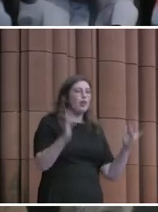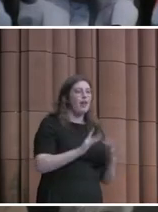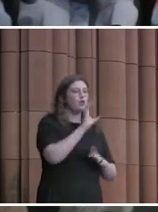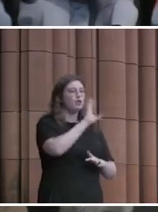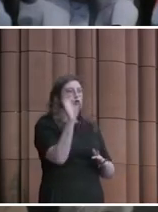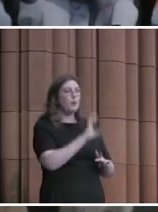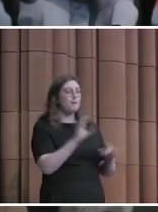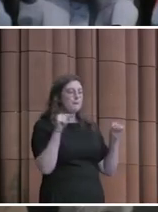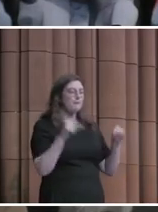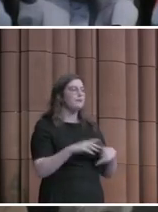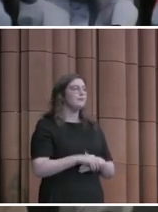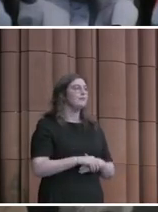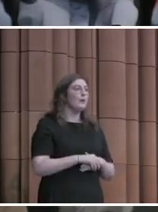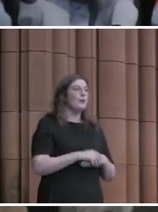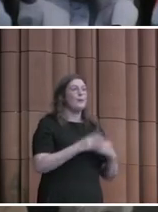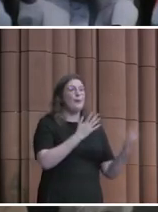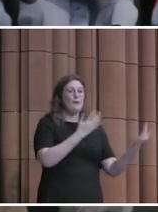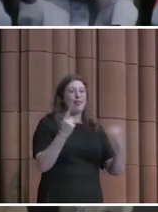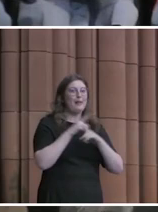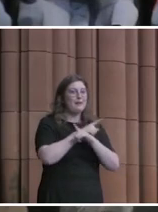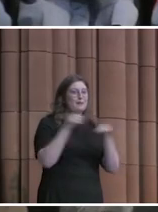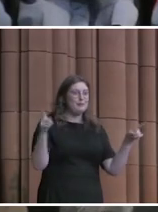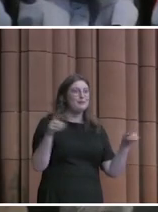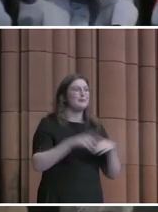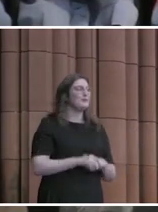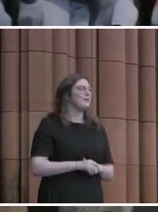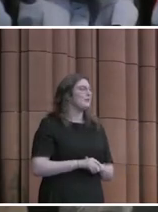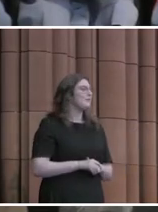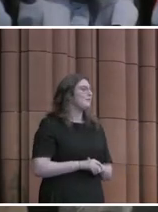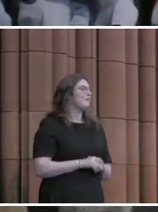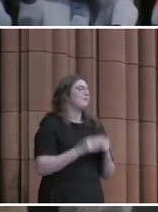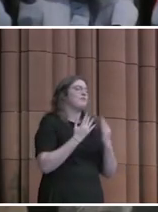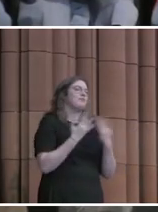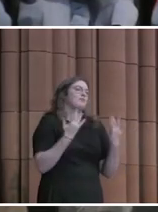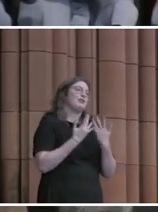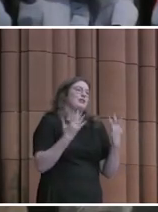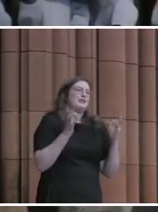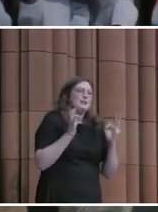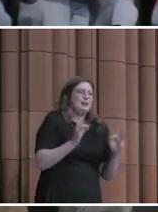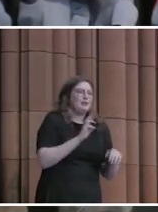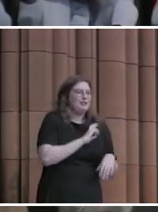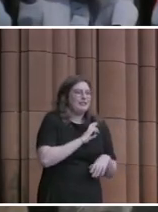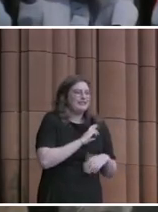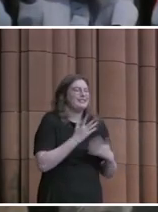And to those, I welcome you as well. So lots of special reasons. There's an even more special reason